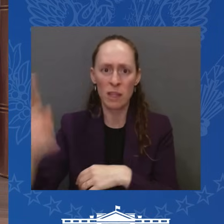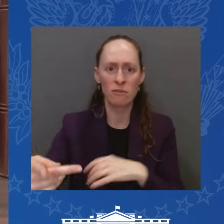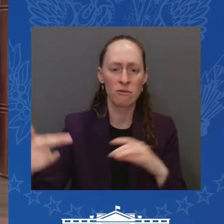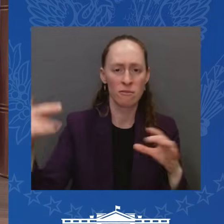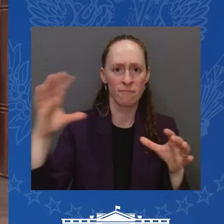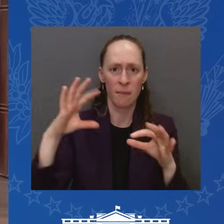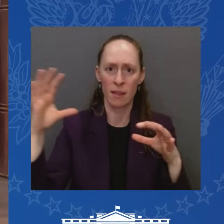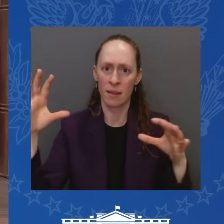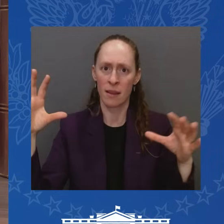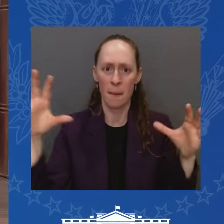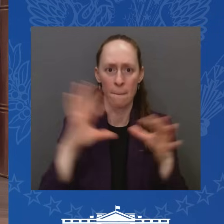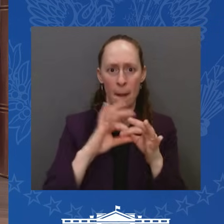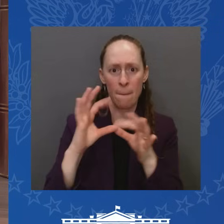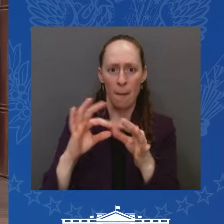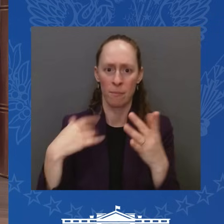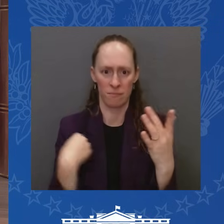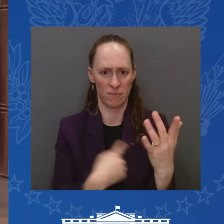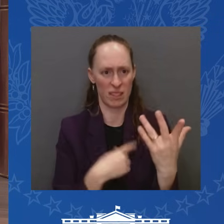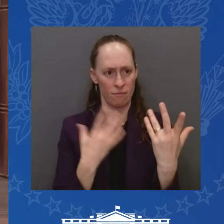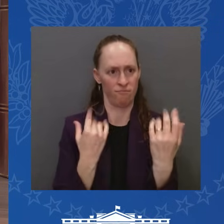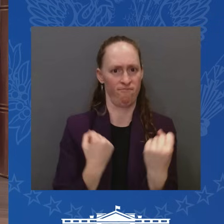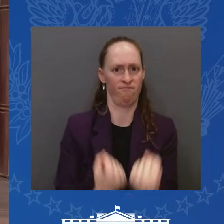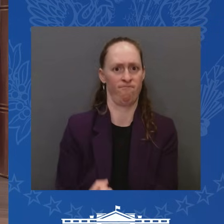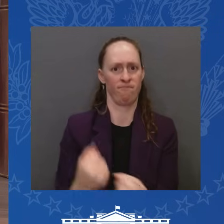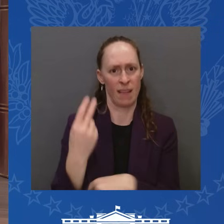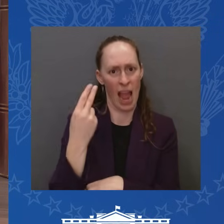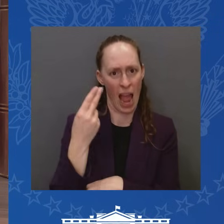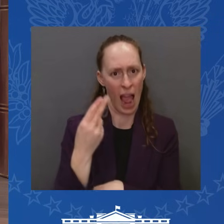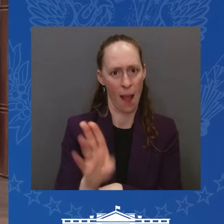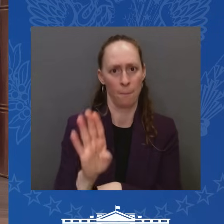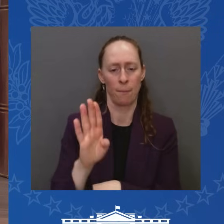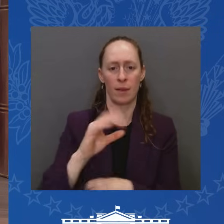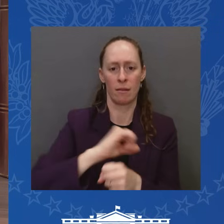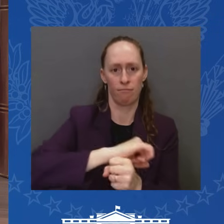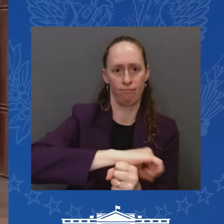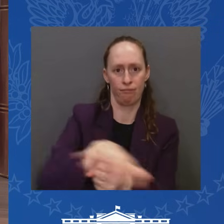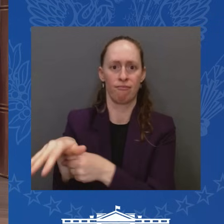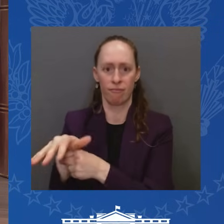that improve health and well-being. Over the next decade,